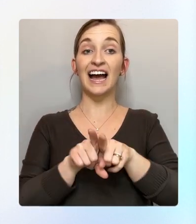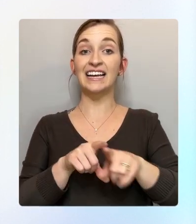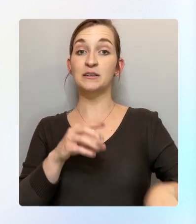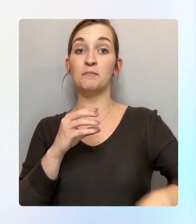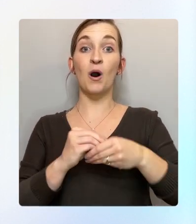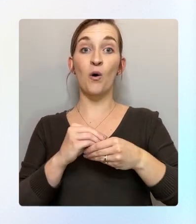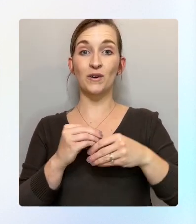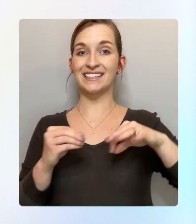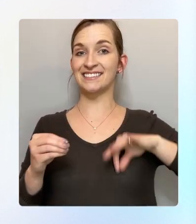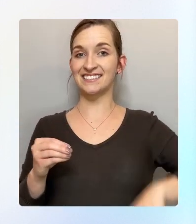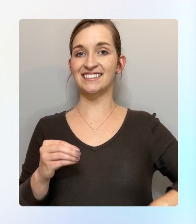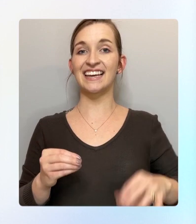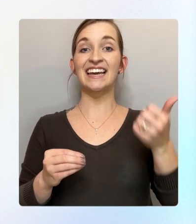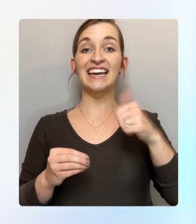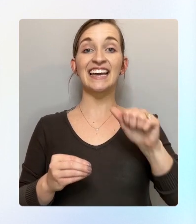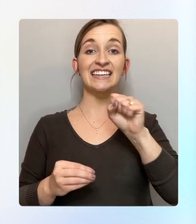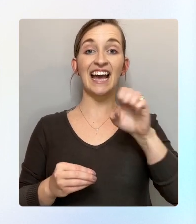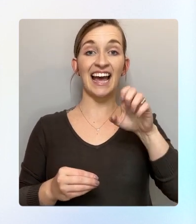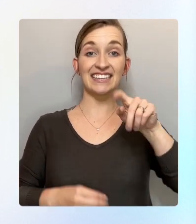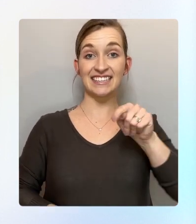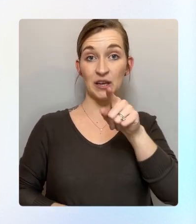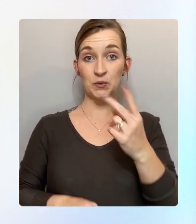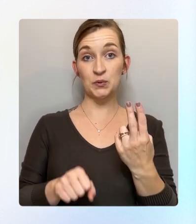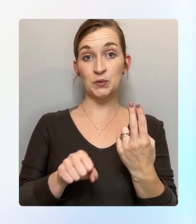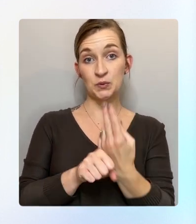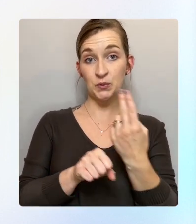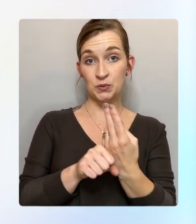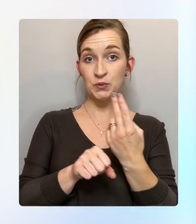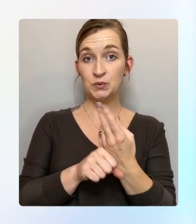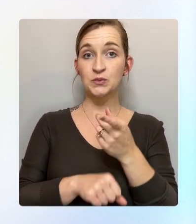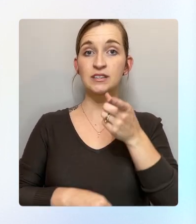can be repurposed for social and other marketing campaigns.